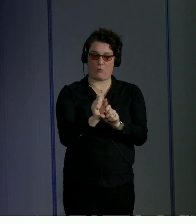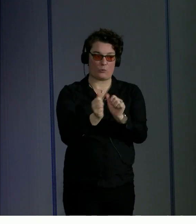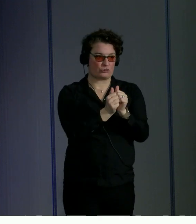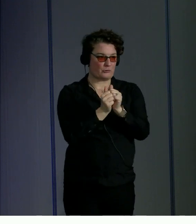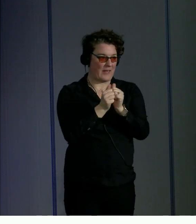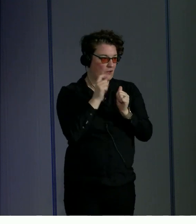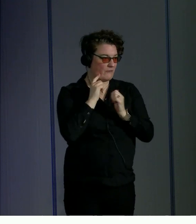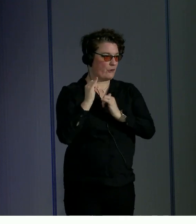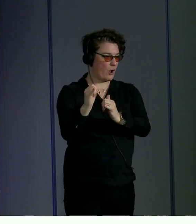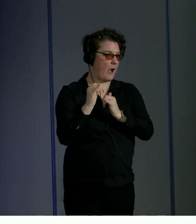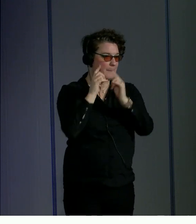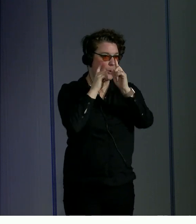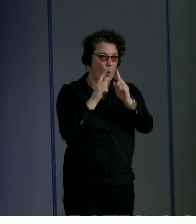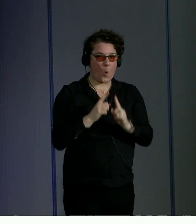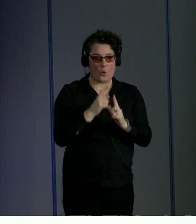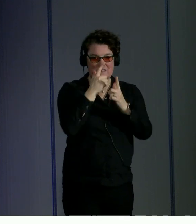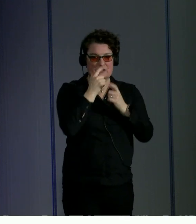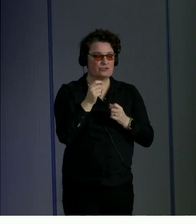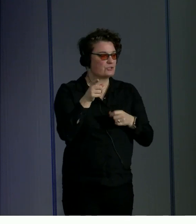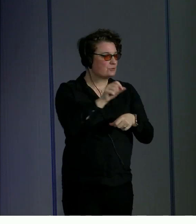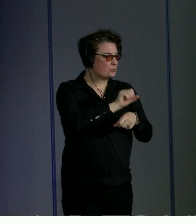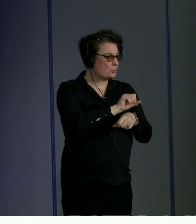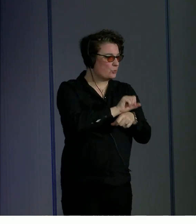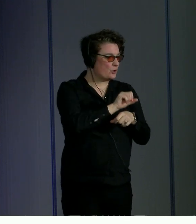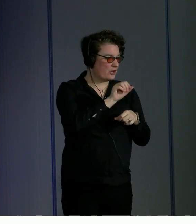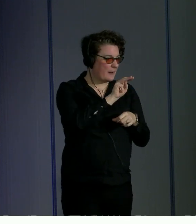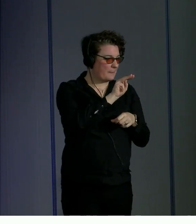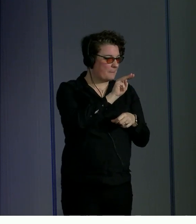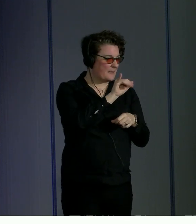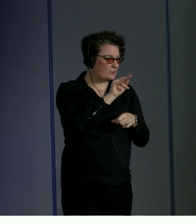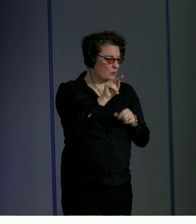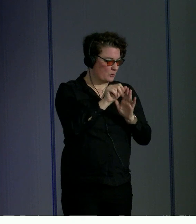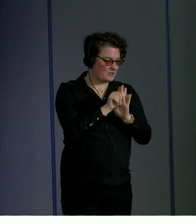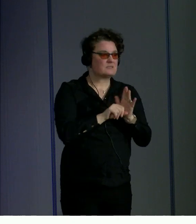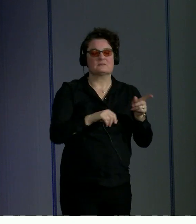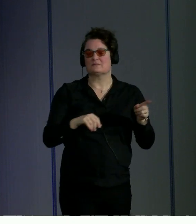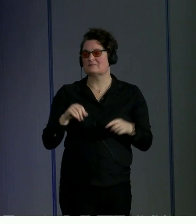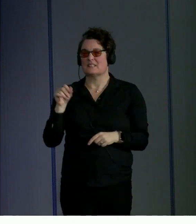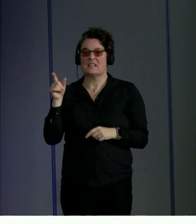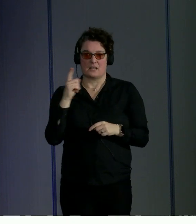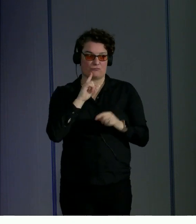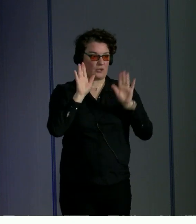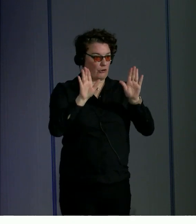common goals and interest. And it's really been a great relationship. What I wanted to mention,